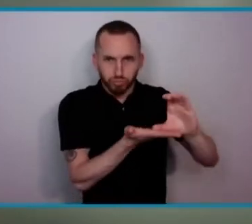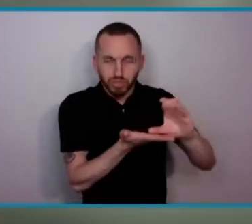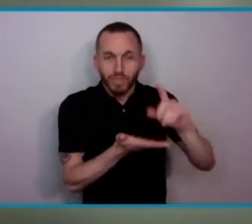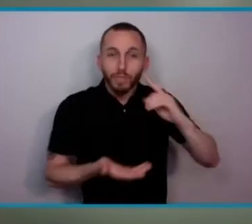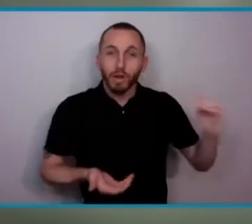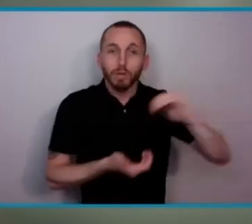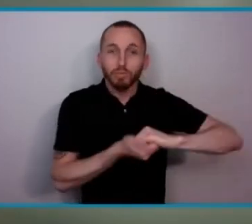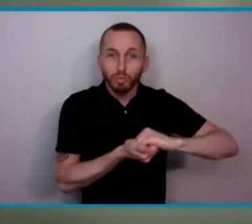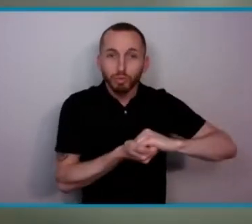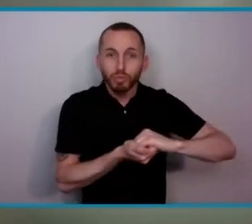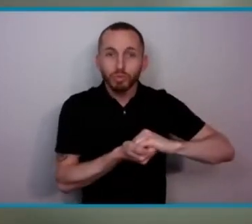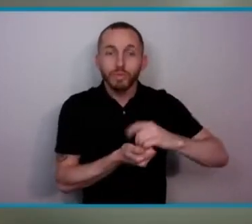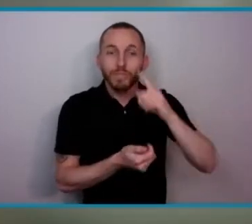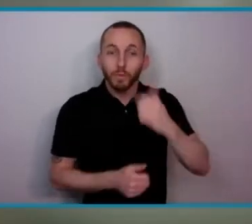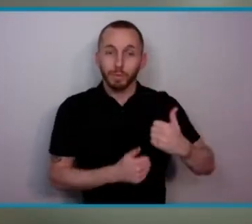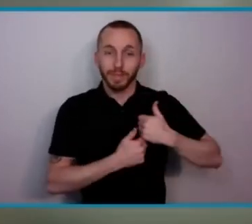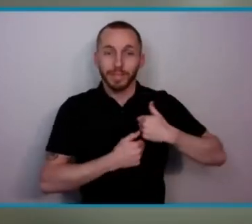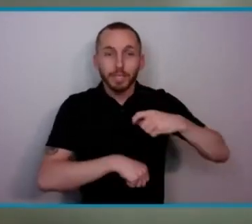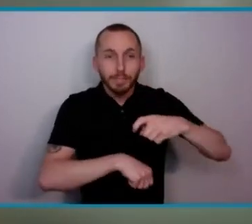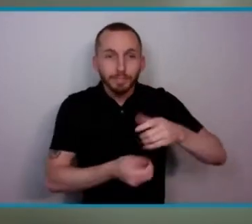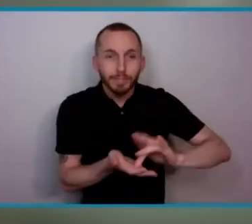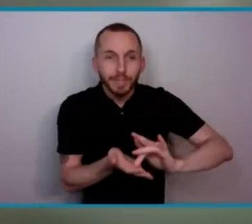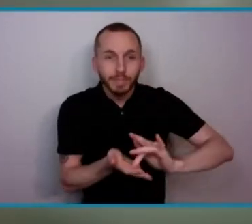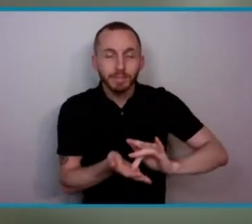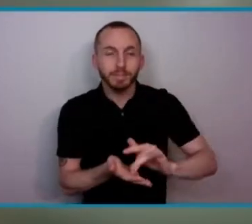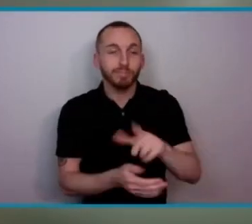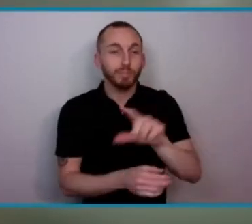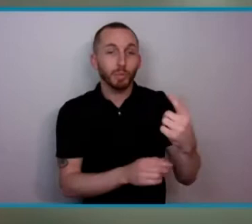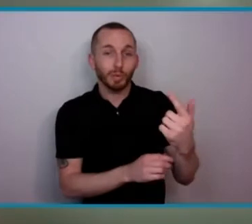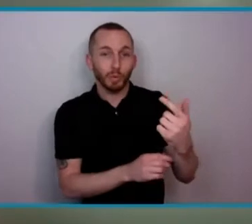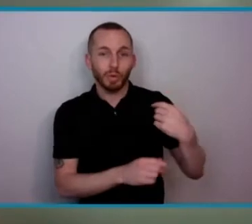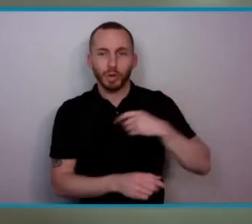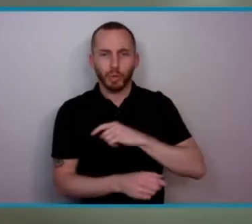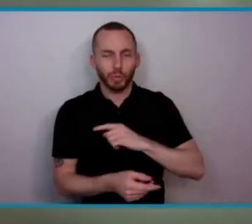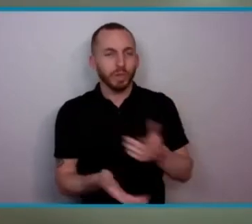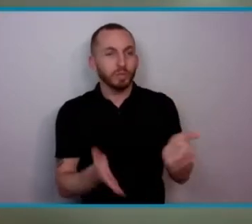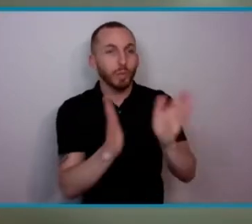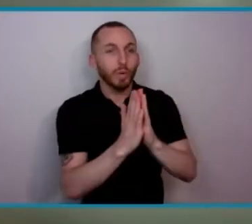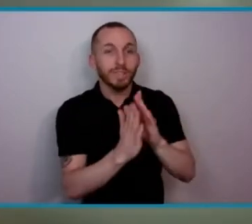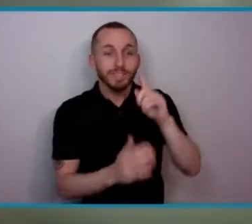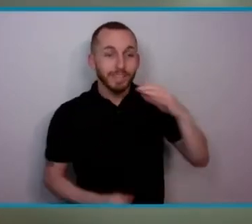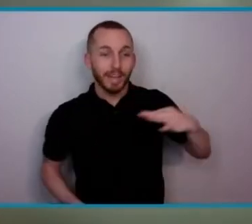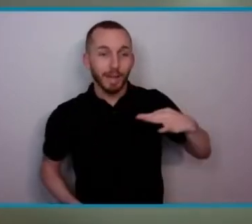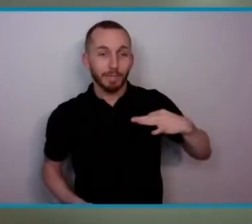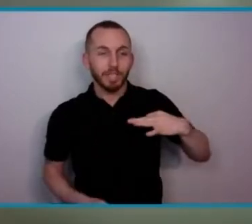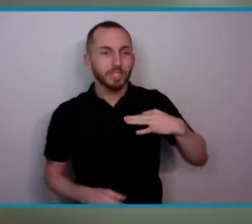And in 2021, we issued requests for applications for pilot studies that can serve as the basis